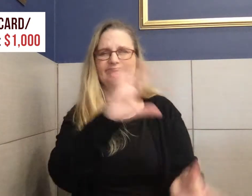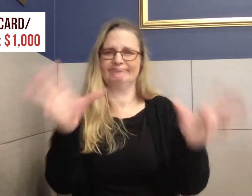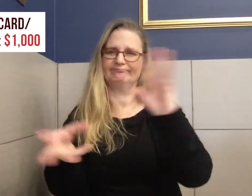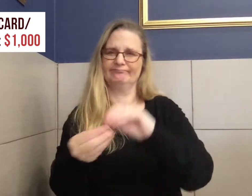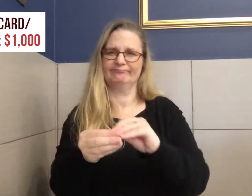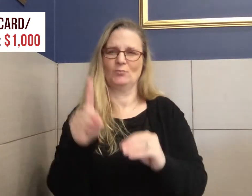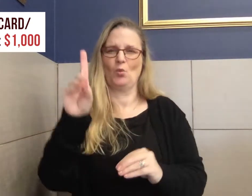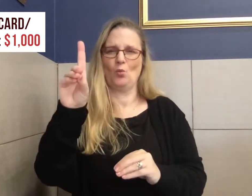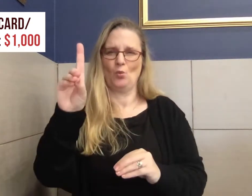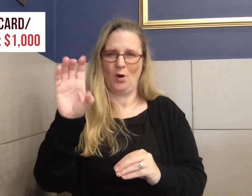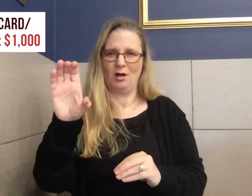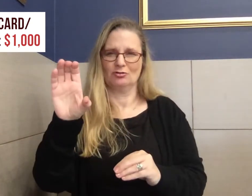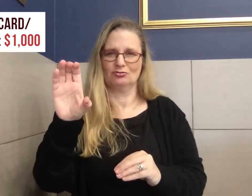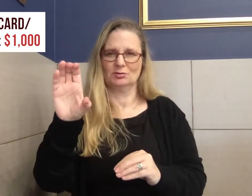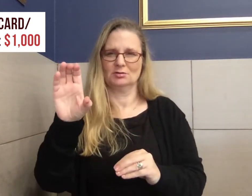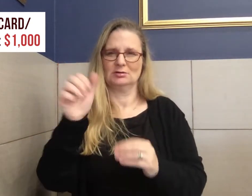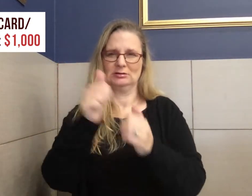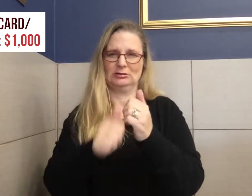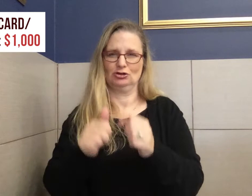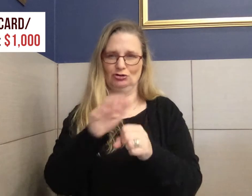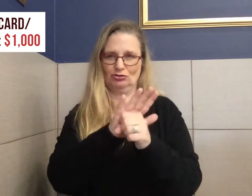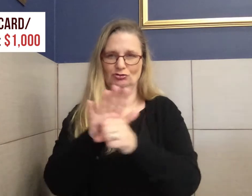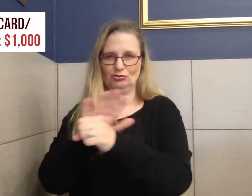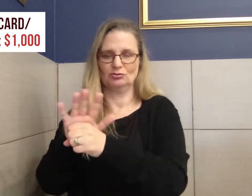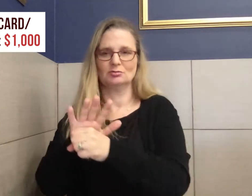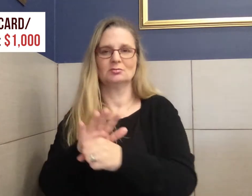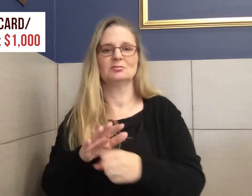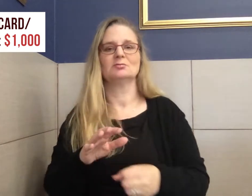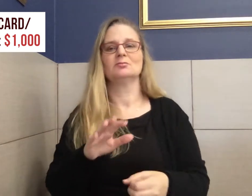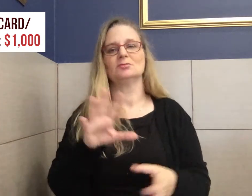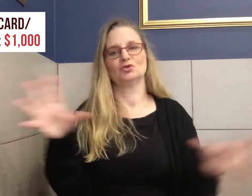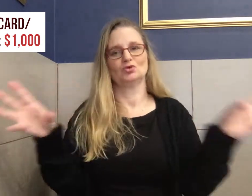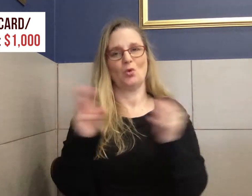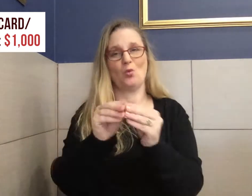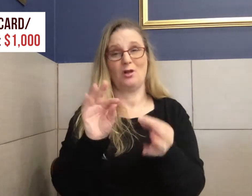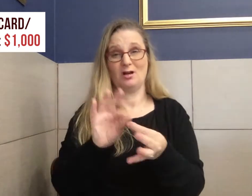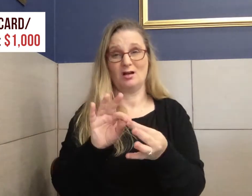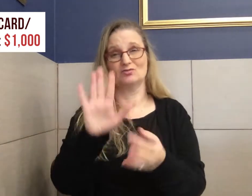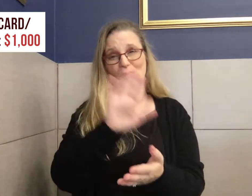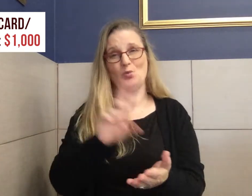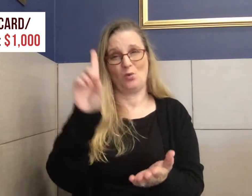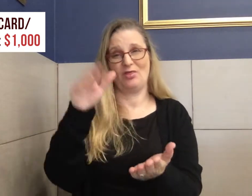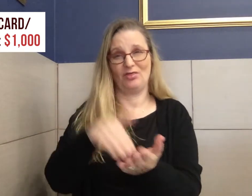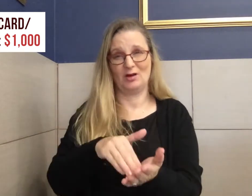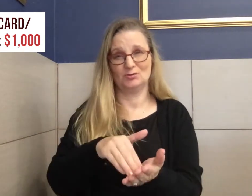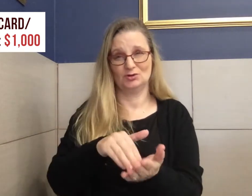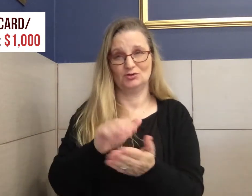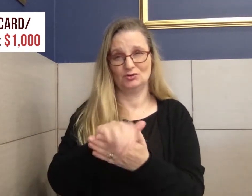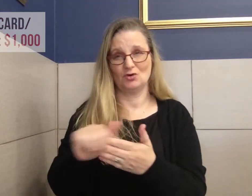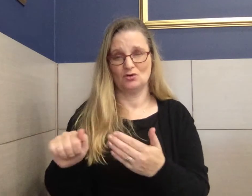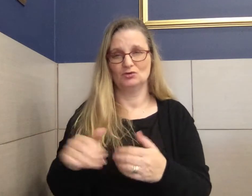About $100 for each locations, adding up to total of $1,000.